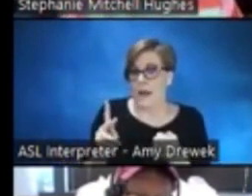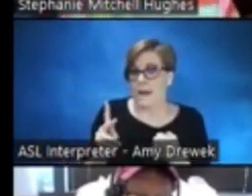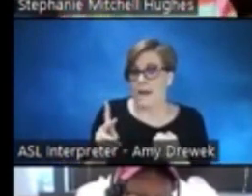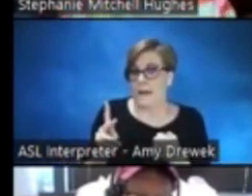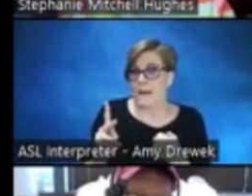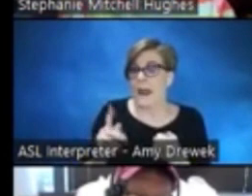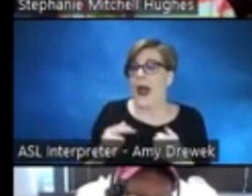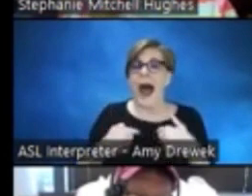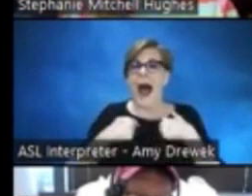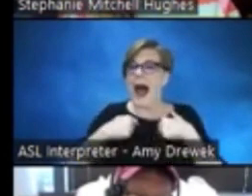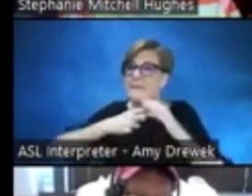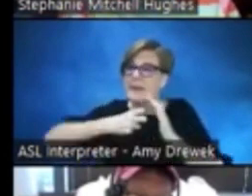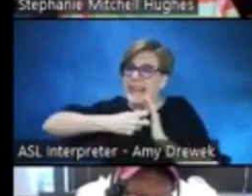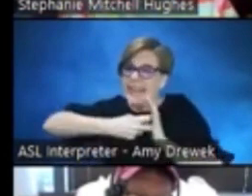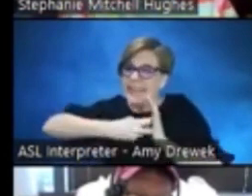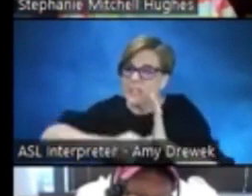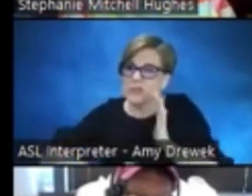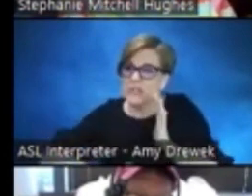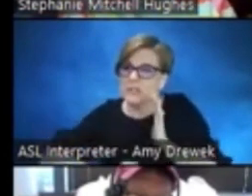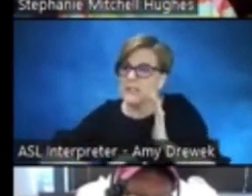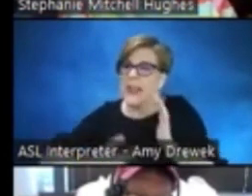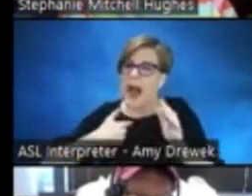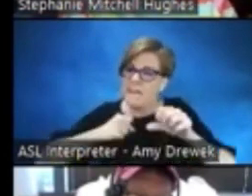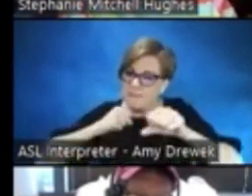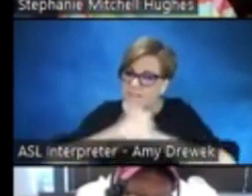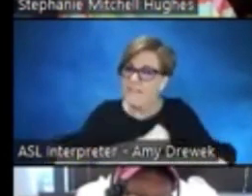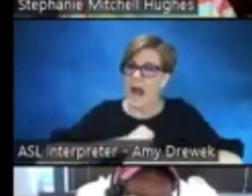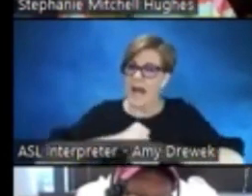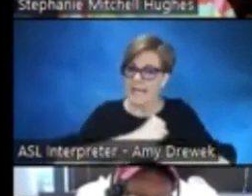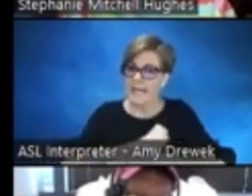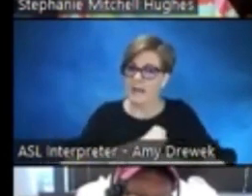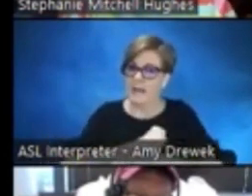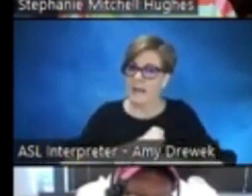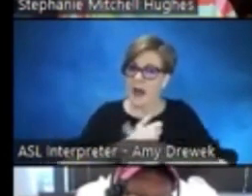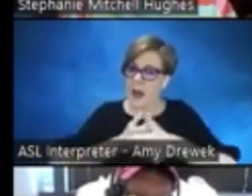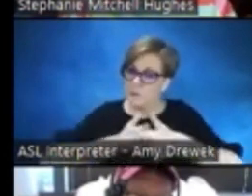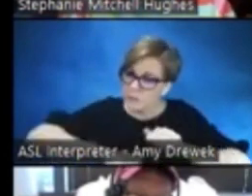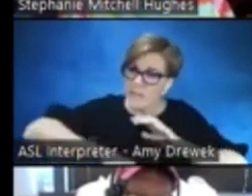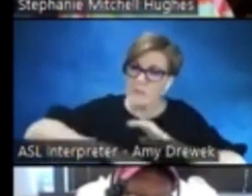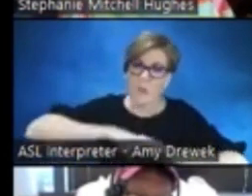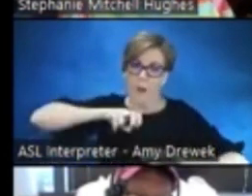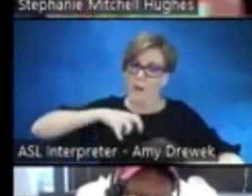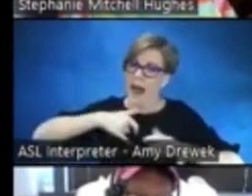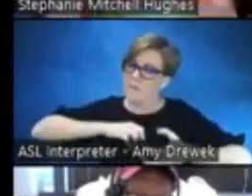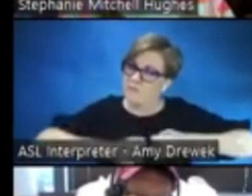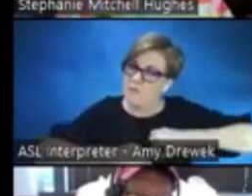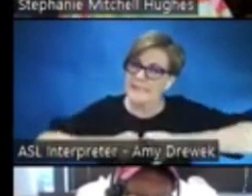TRENCHES FIGHTING THIS THING OUT AND WRESTING WITH THIS, I CANNOT